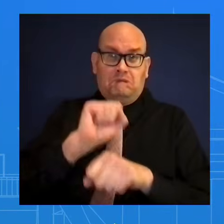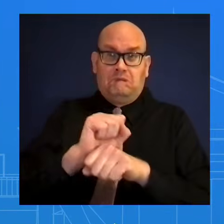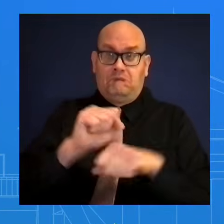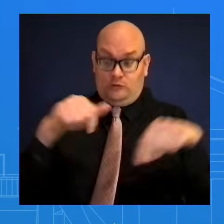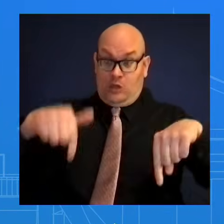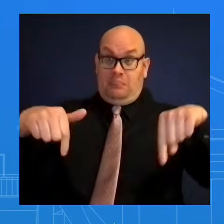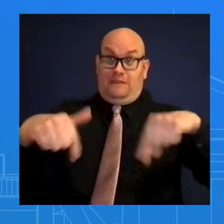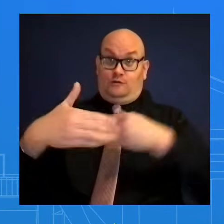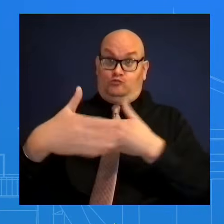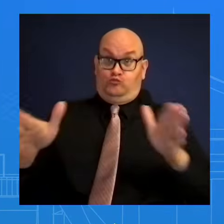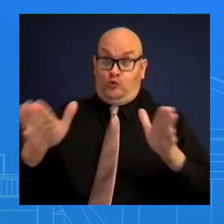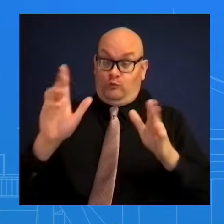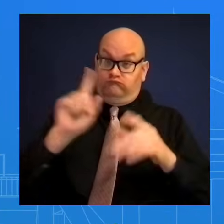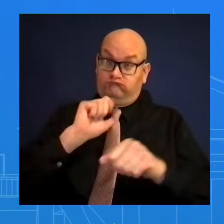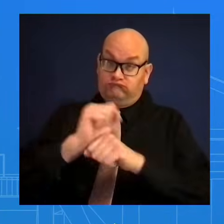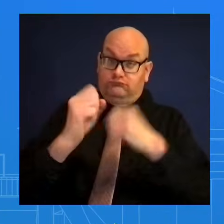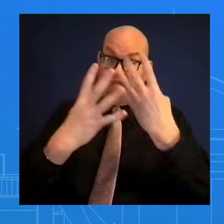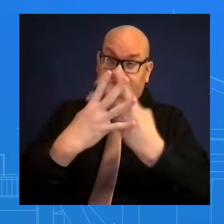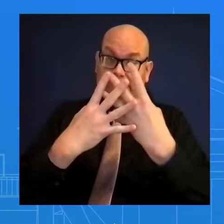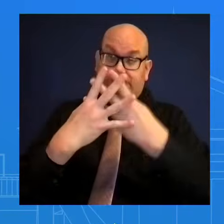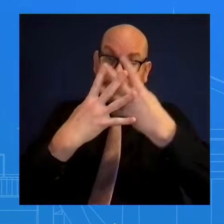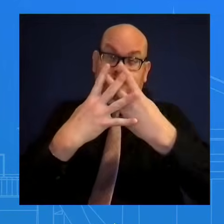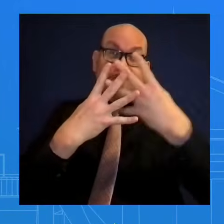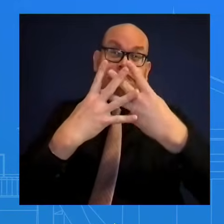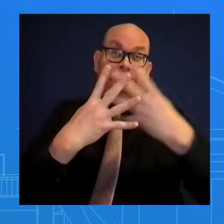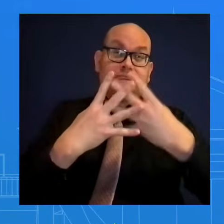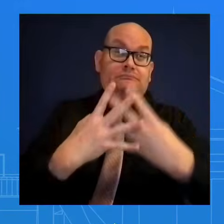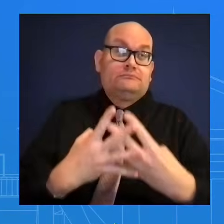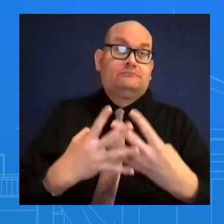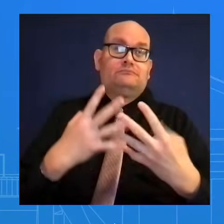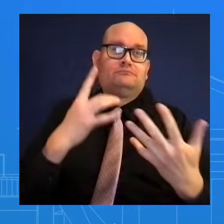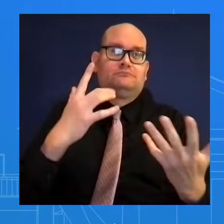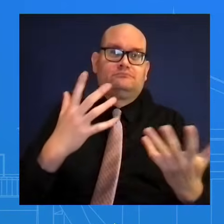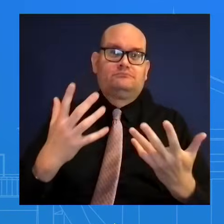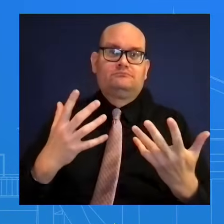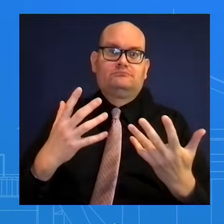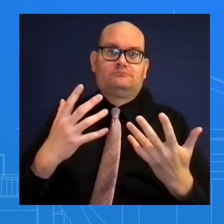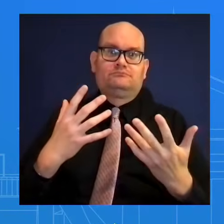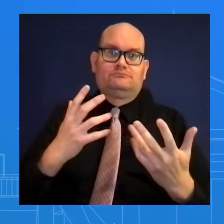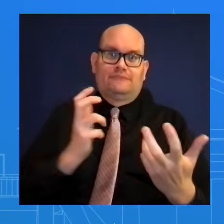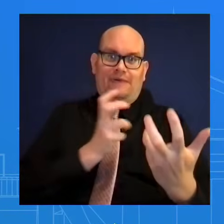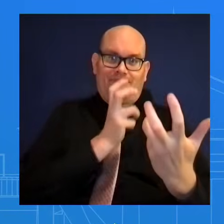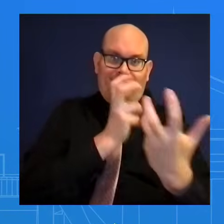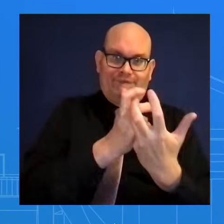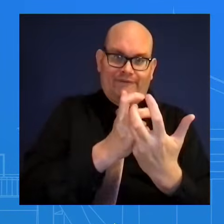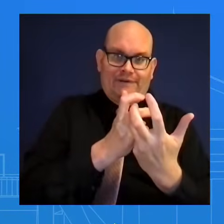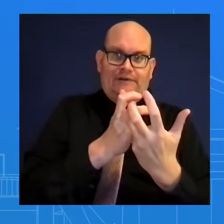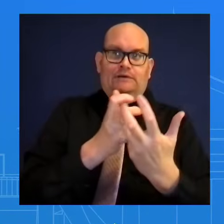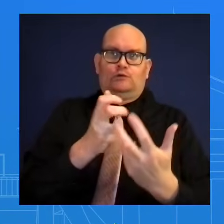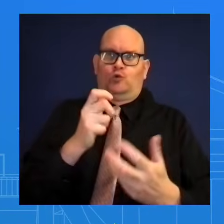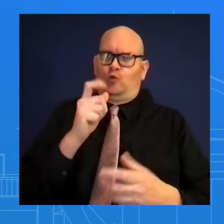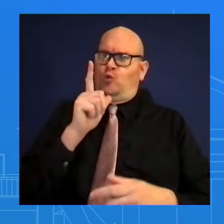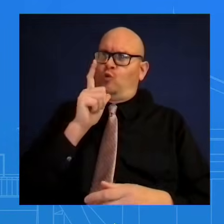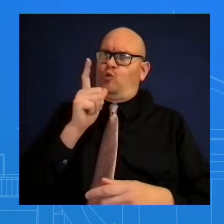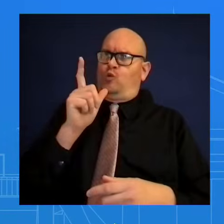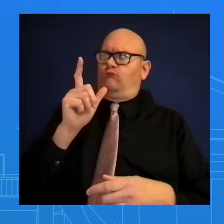Every event plays to the room that we're in. We have expanded credentials over the past several months.